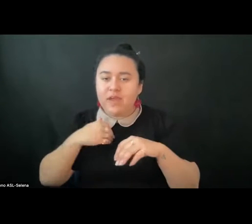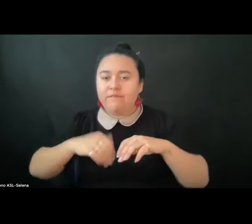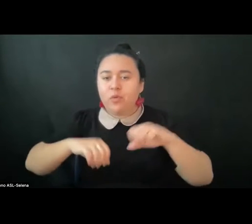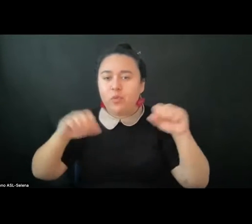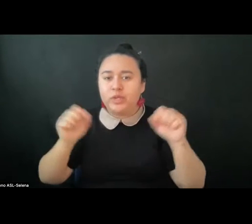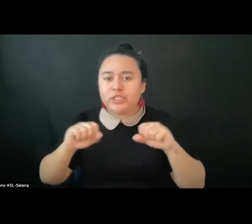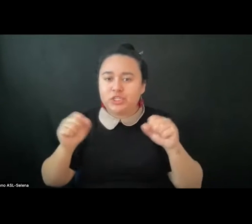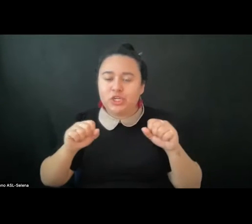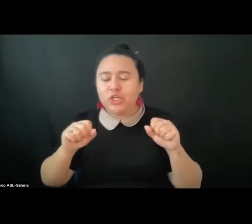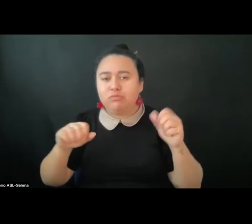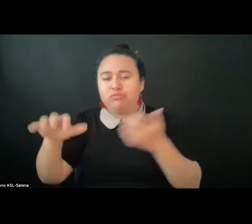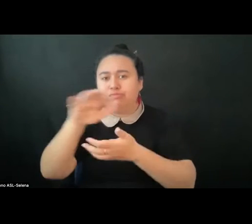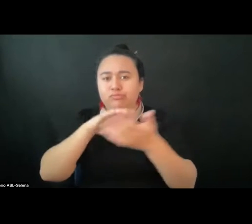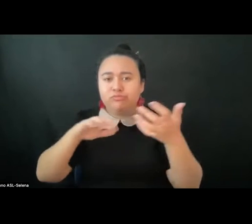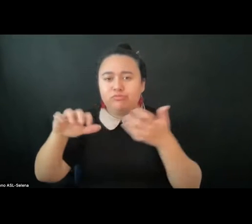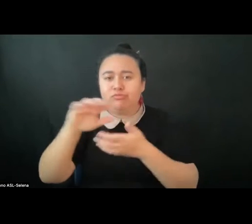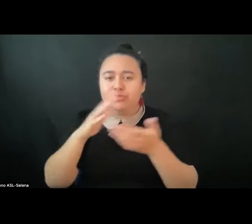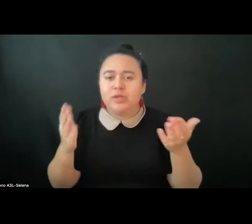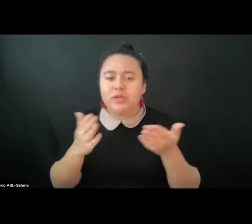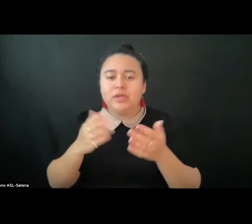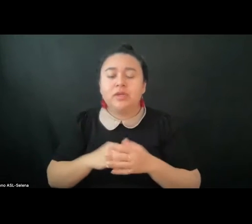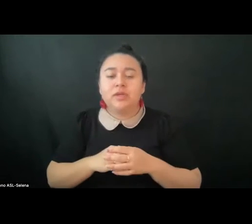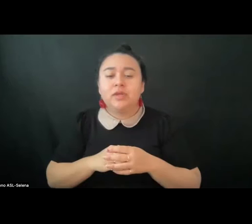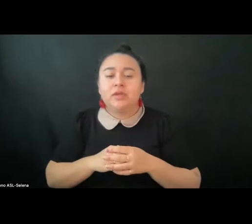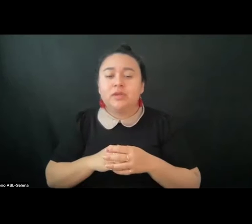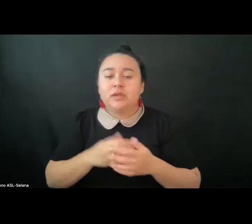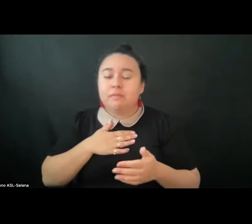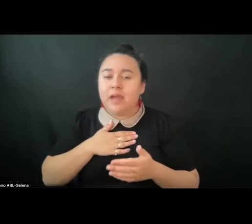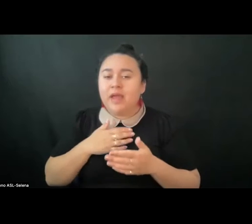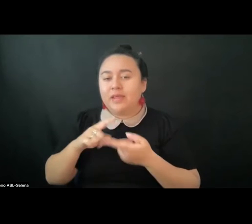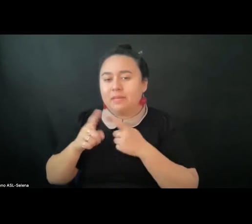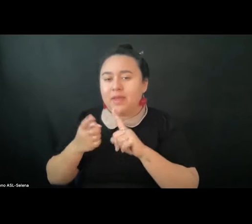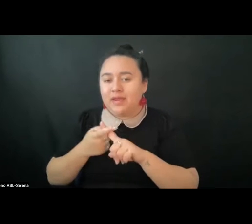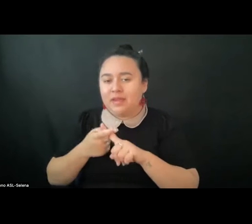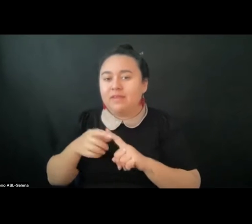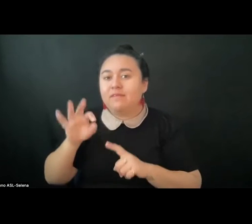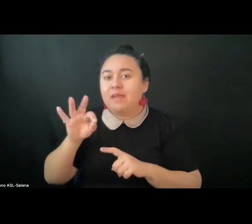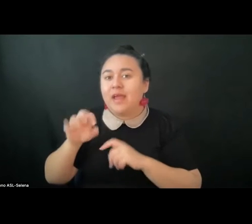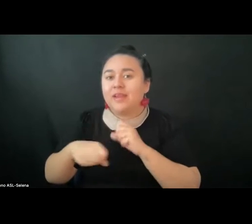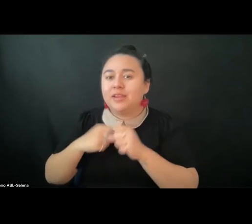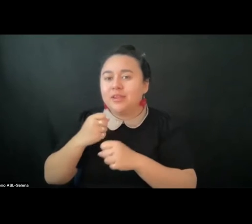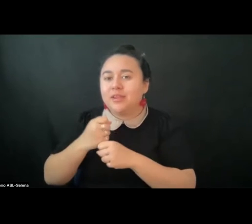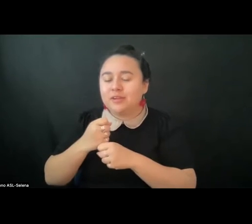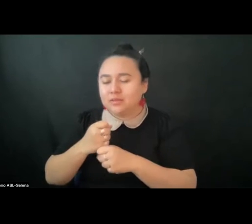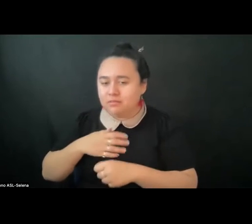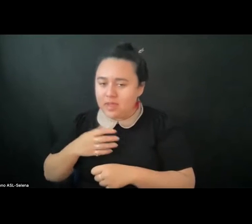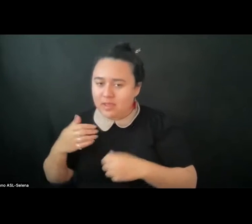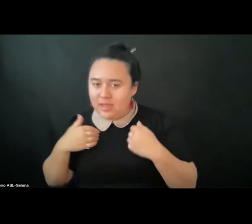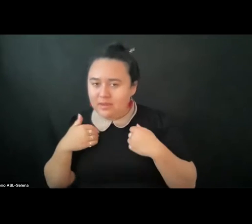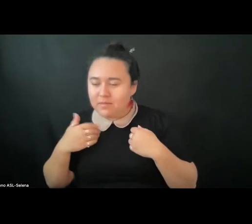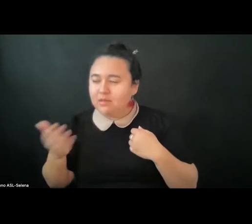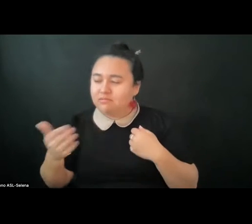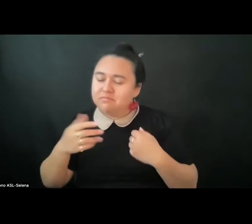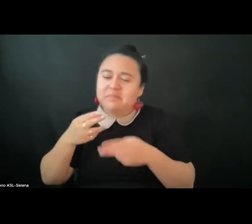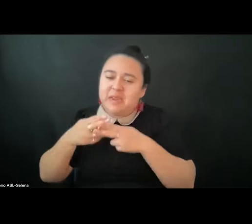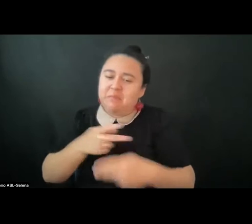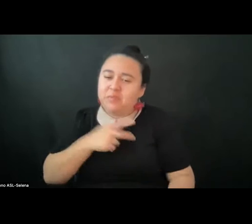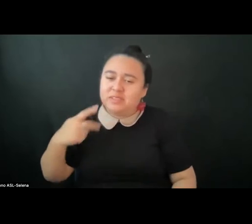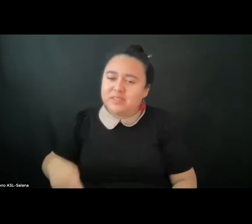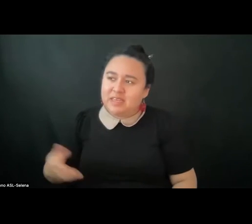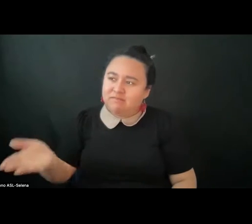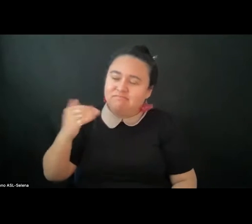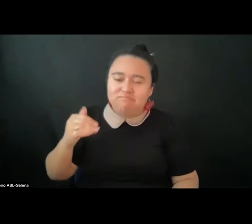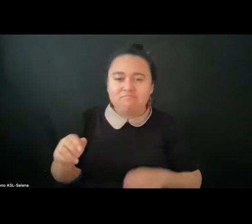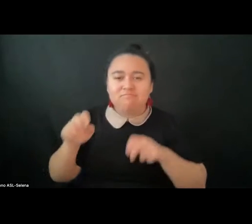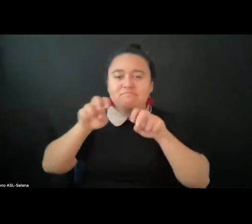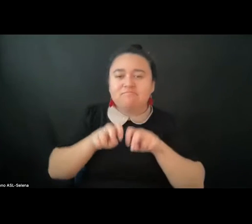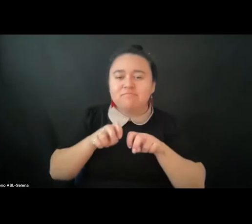I invited my companion of nine years, her name is princess, into my bed for that body heat kind of